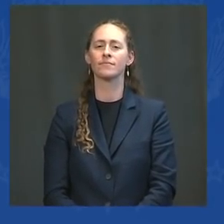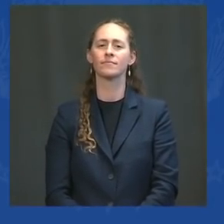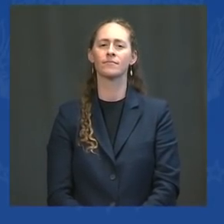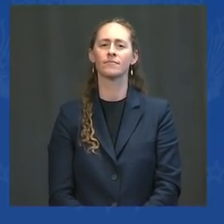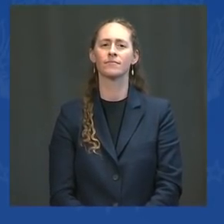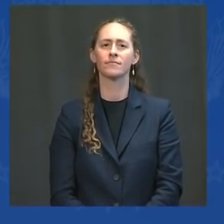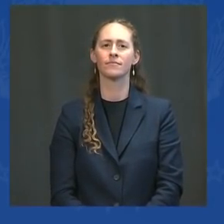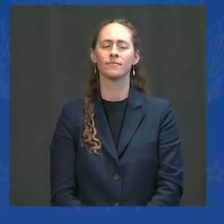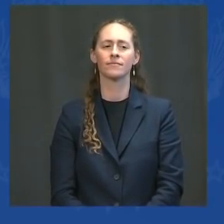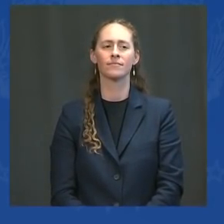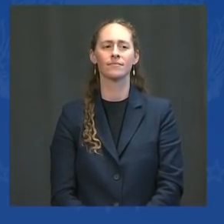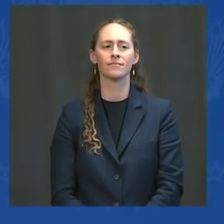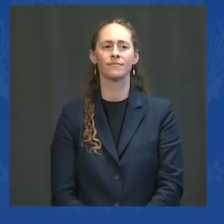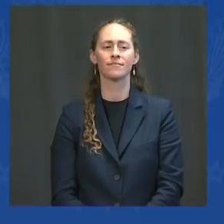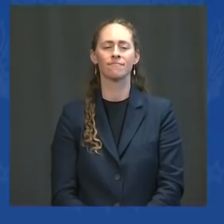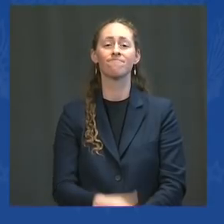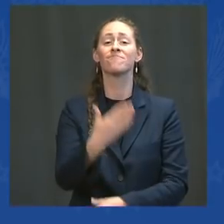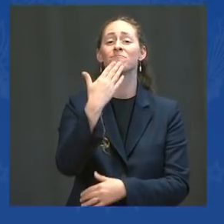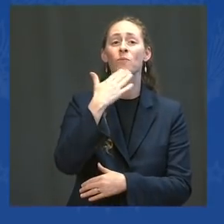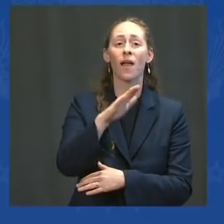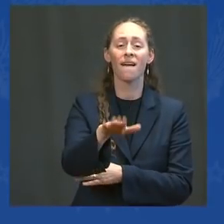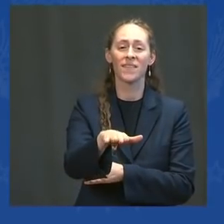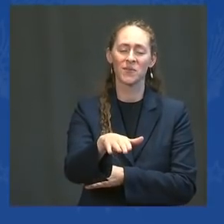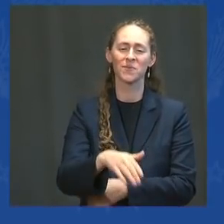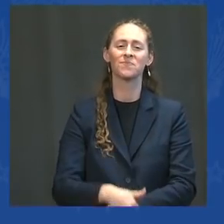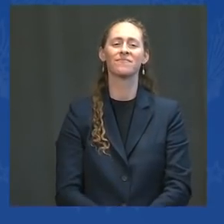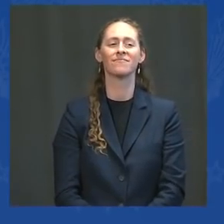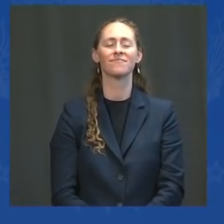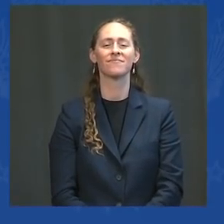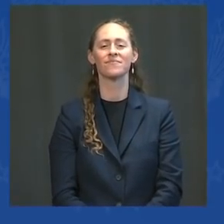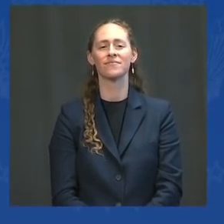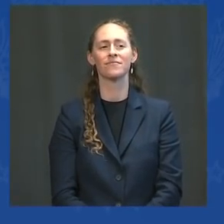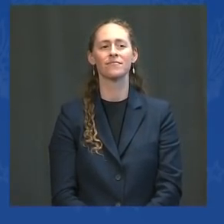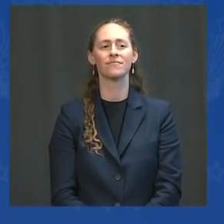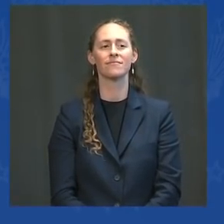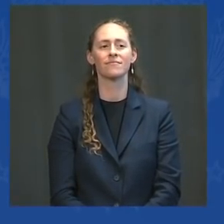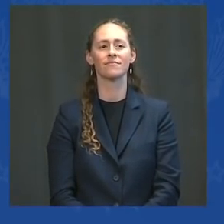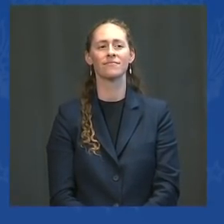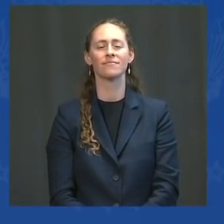The President: Good afternoon. Thank you, Vice President Harris.